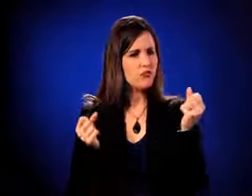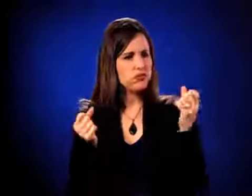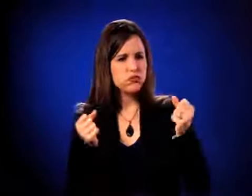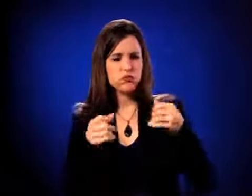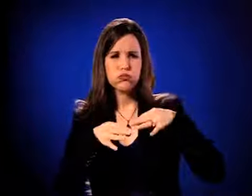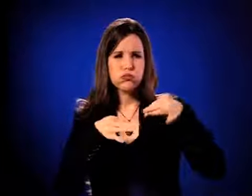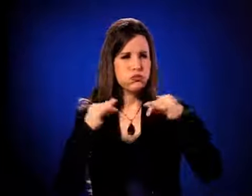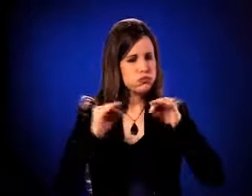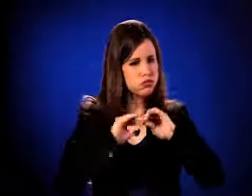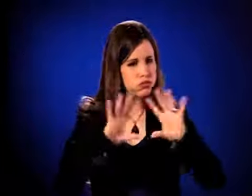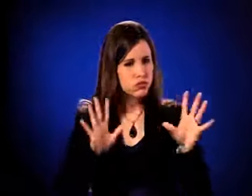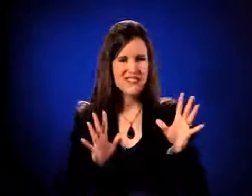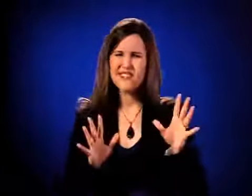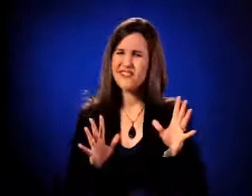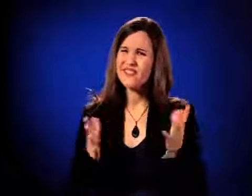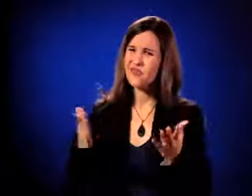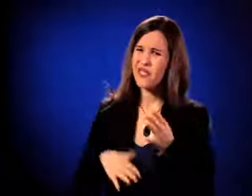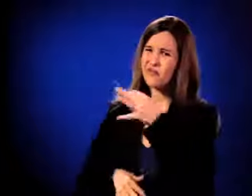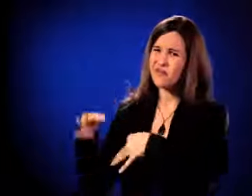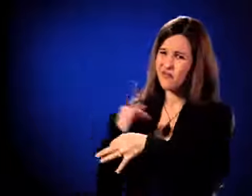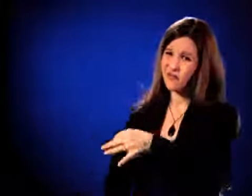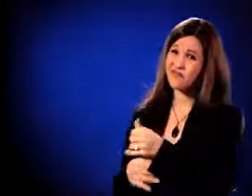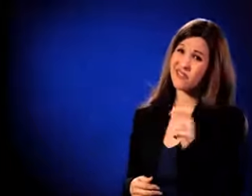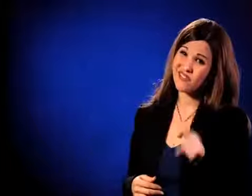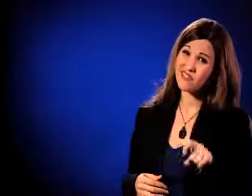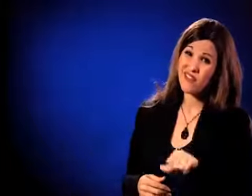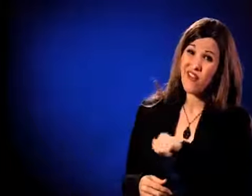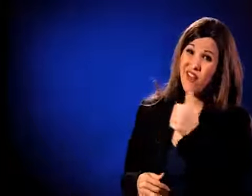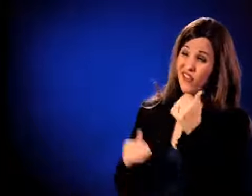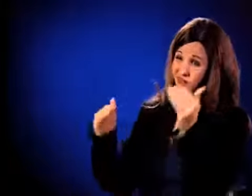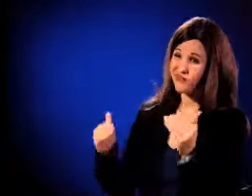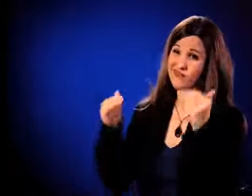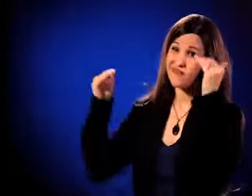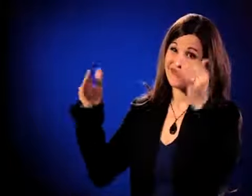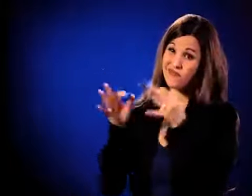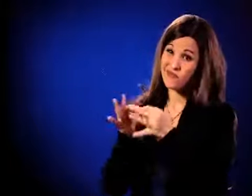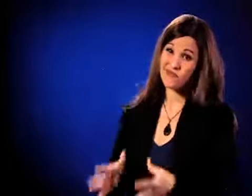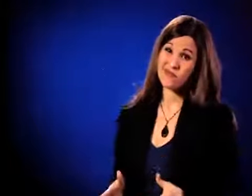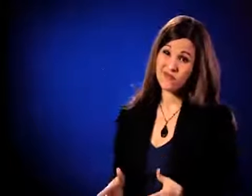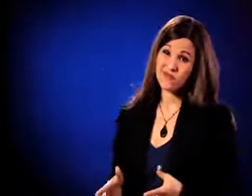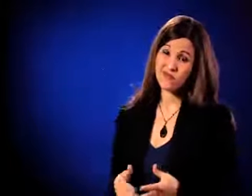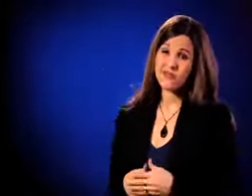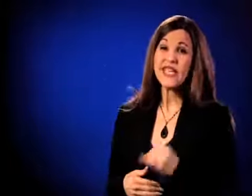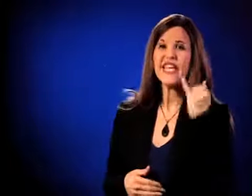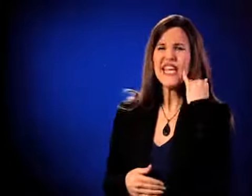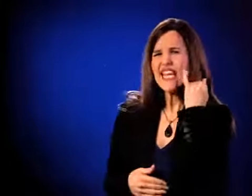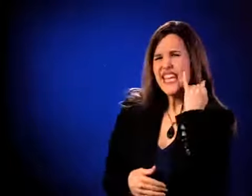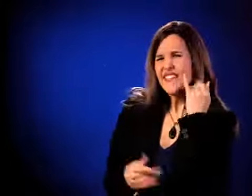you may need a more highly trained interpreter.